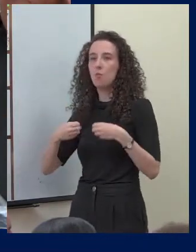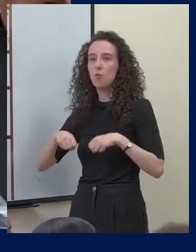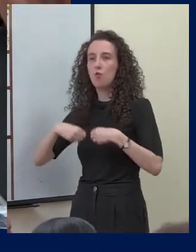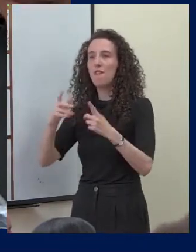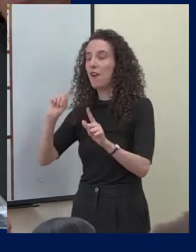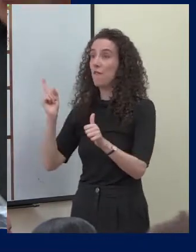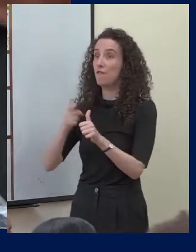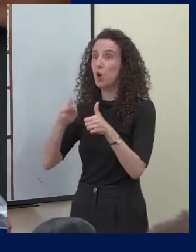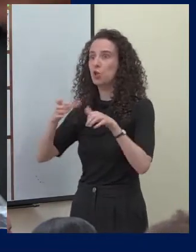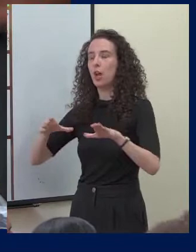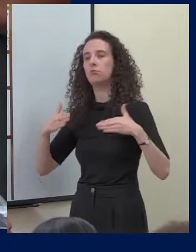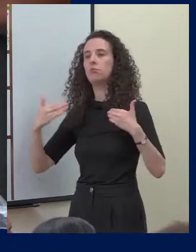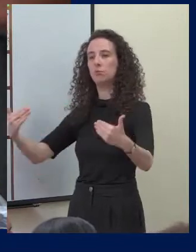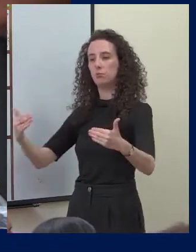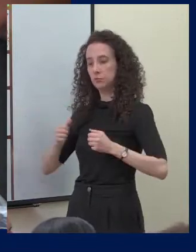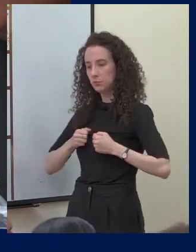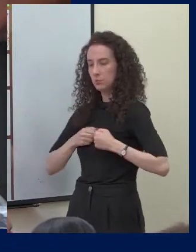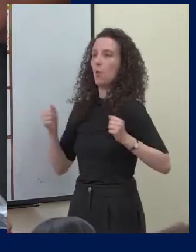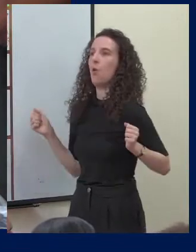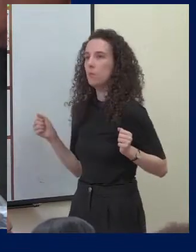It is not just over a phone line to get the solutions.